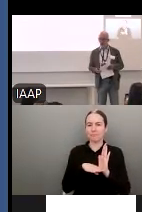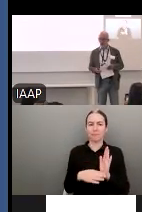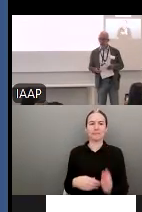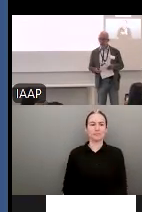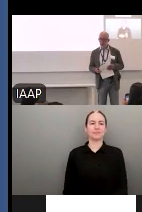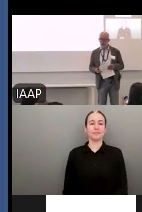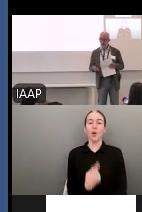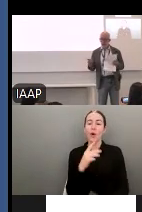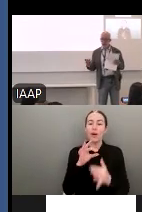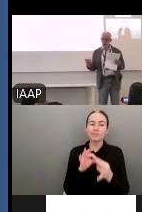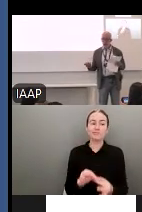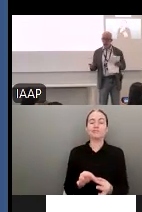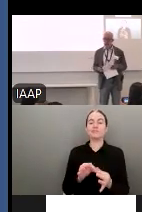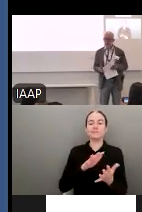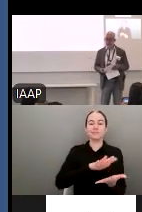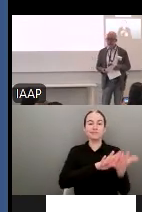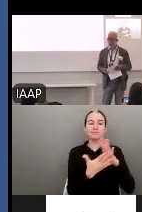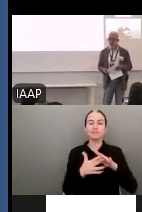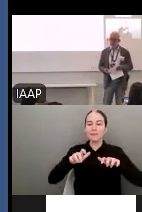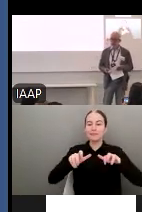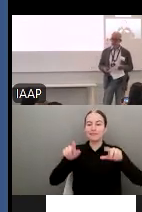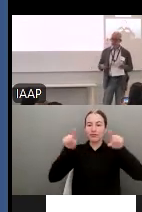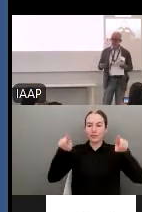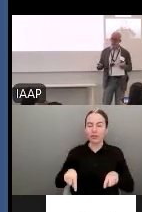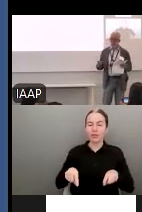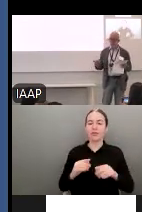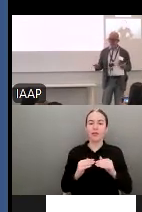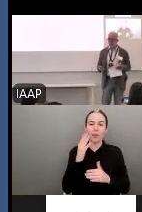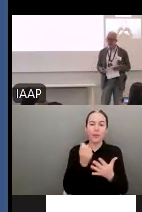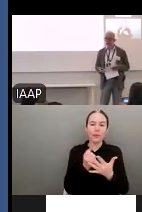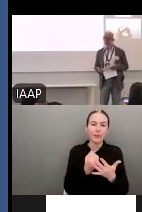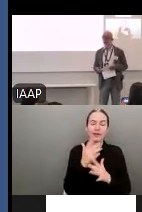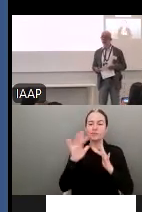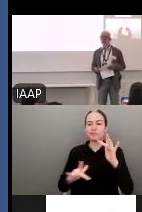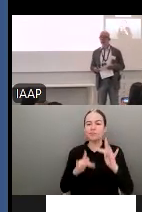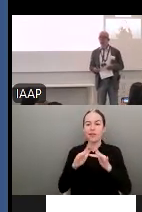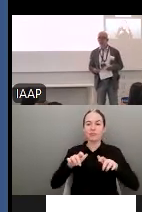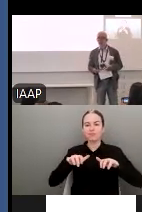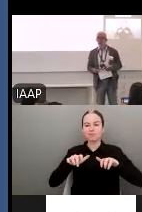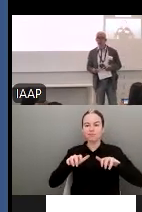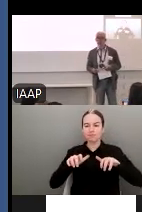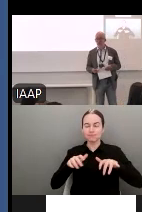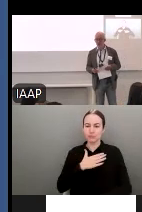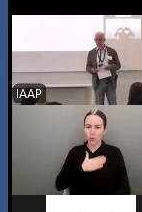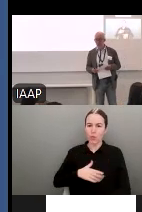And, their goal is to the Nordic students would be the most difficult integrated league on both fronts.